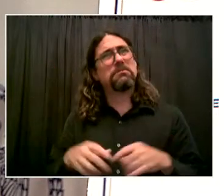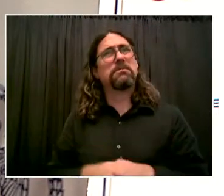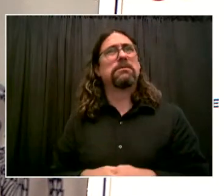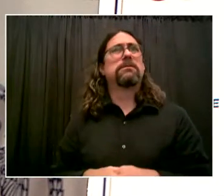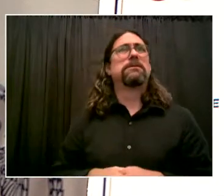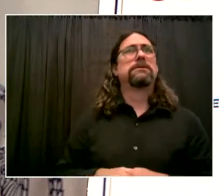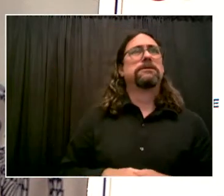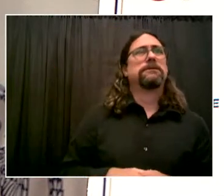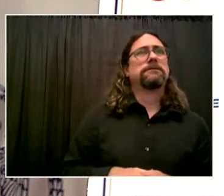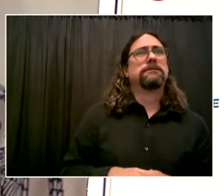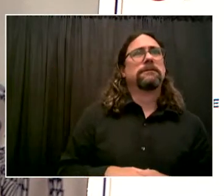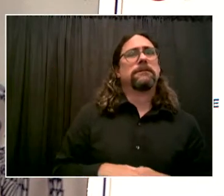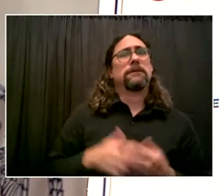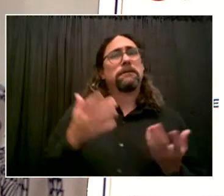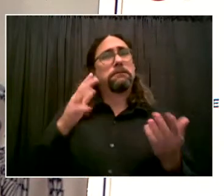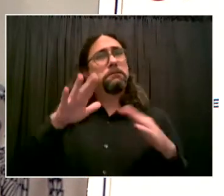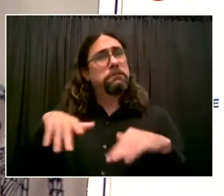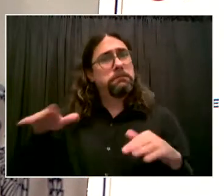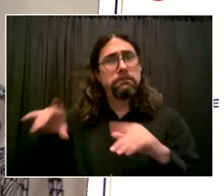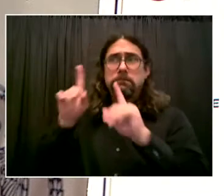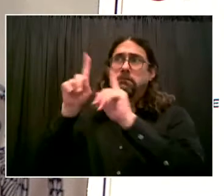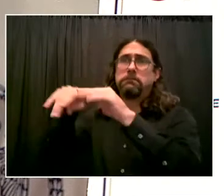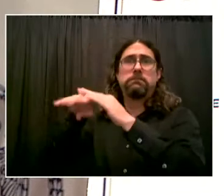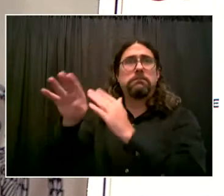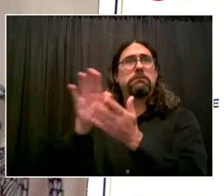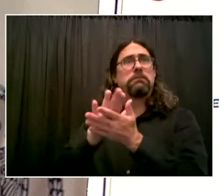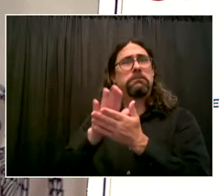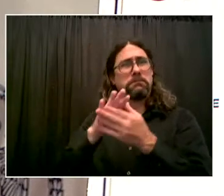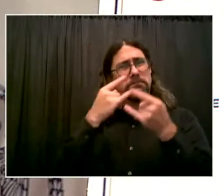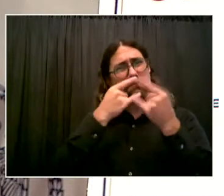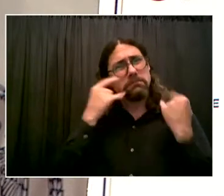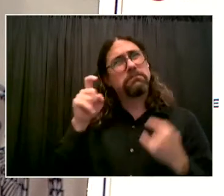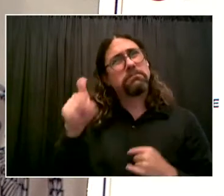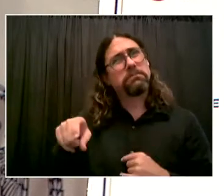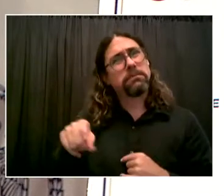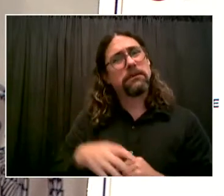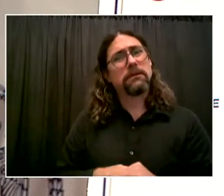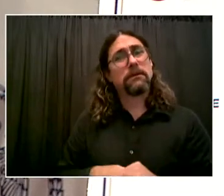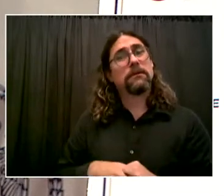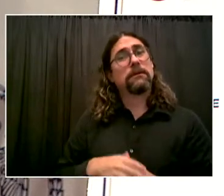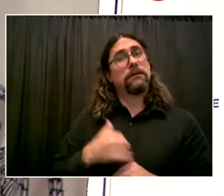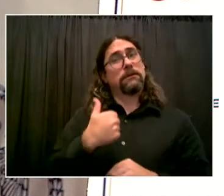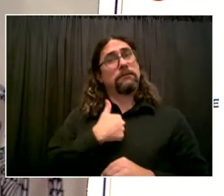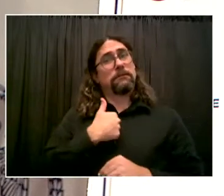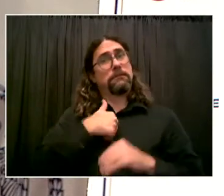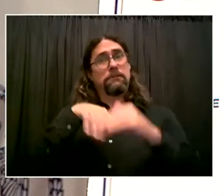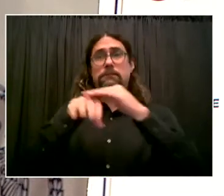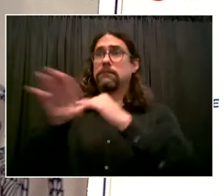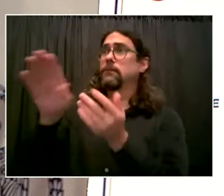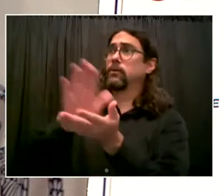KIDS TO WEAR A MASK. ANY PLACE THAT IS ONE OF THE